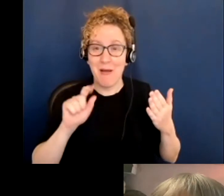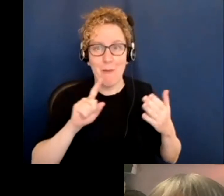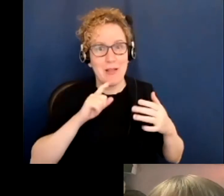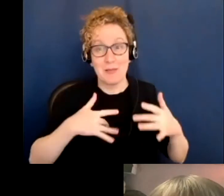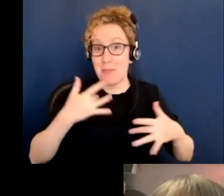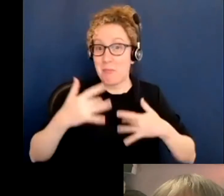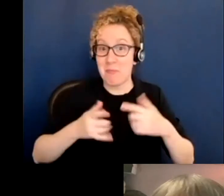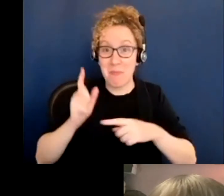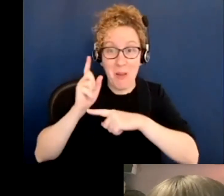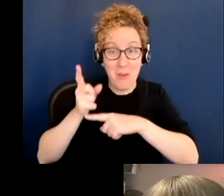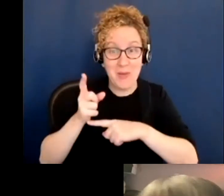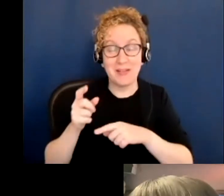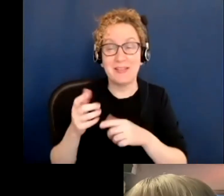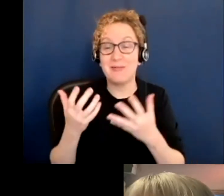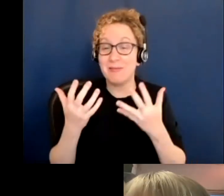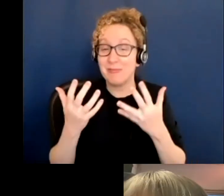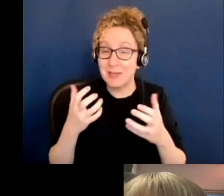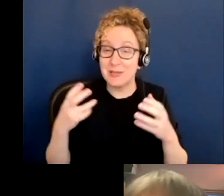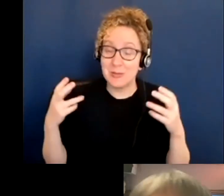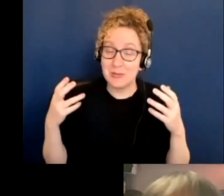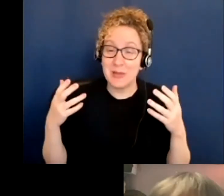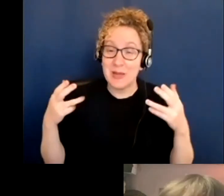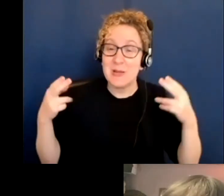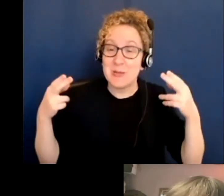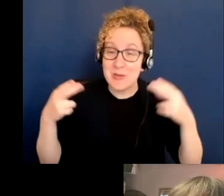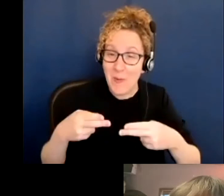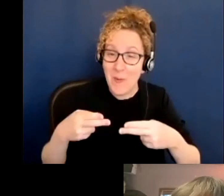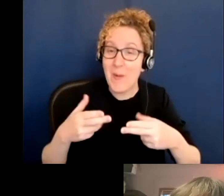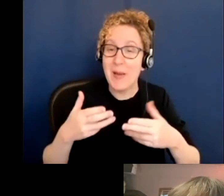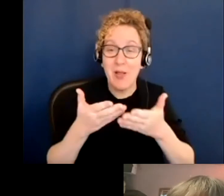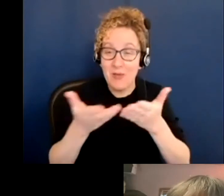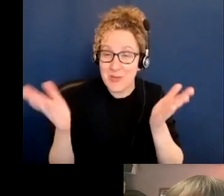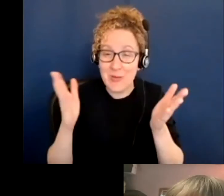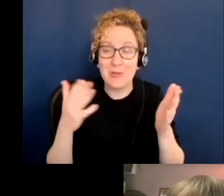and I want to join everyone in thanking David Levin who has been such a supporter from the